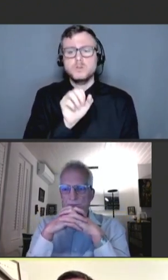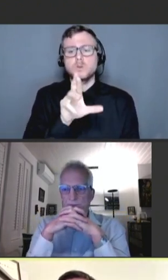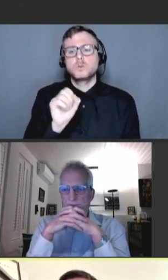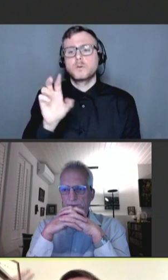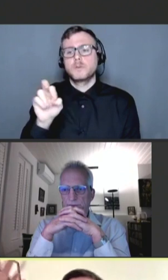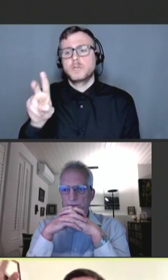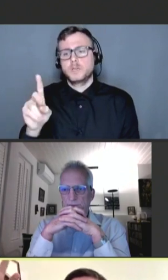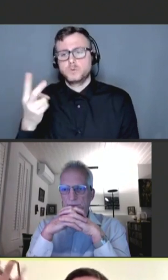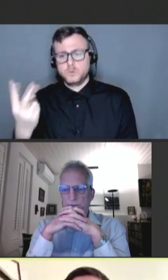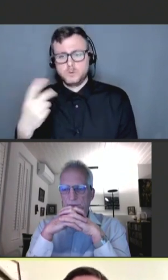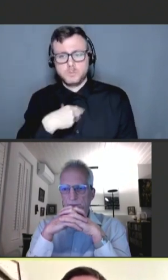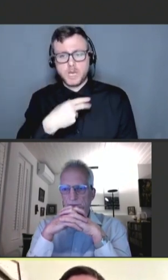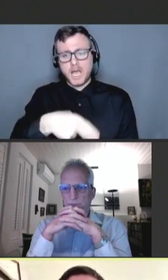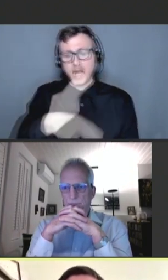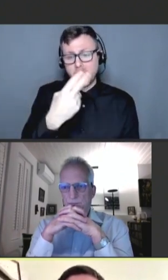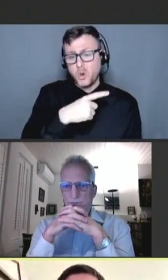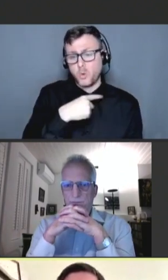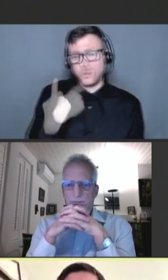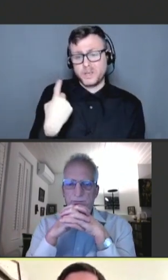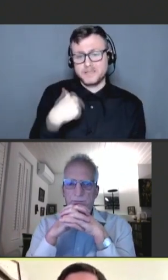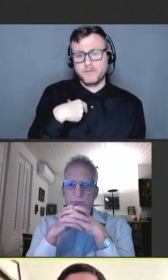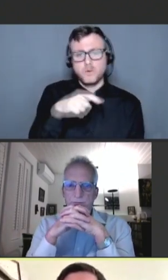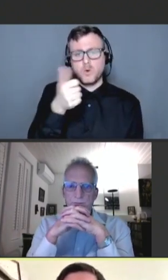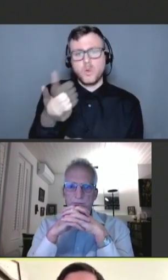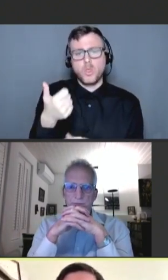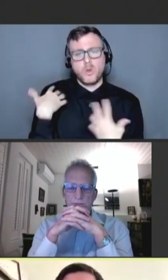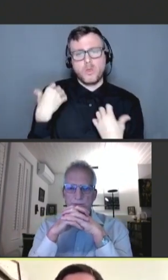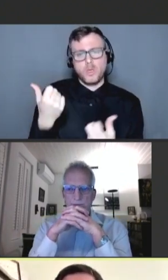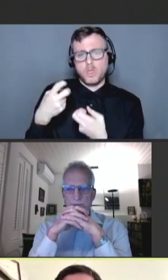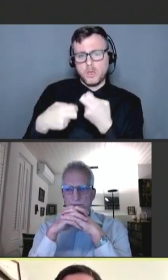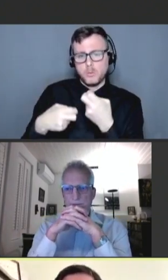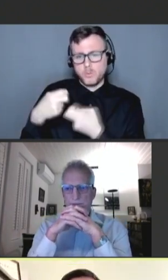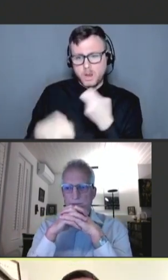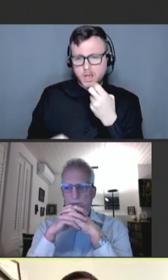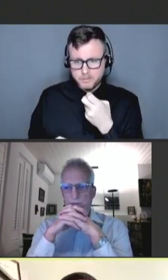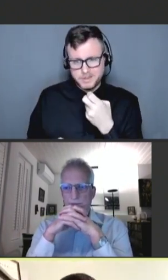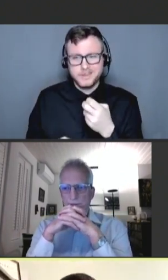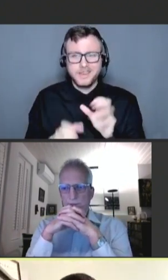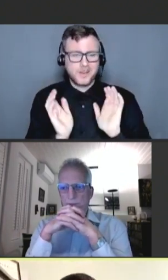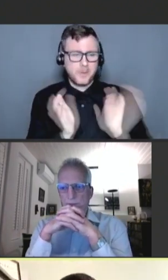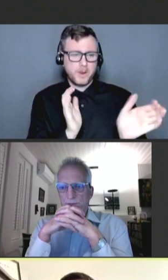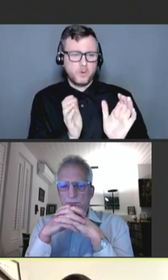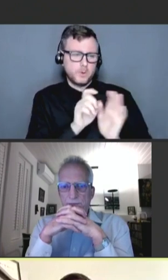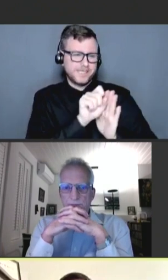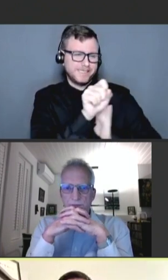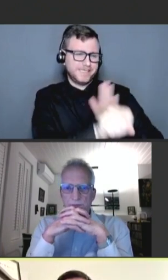leads to higher risk of health problems than a seasonal influenza. Even with the, you know,